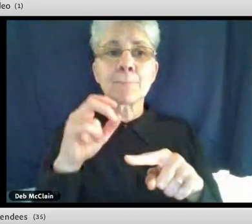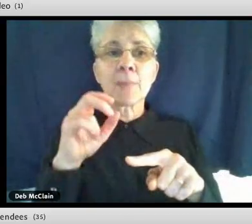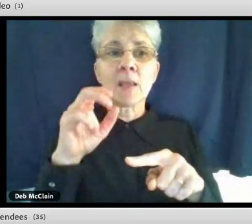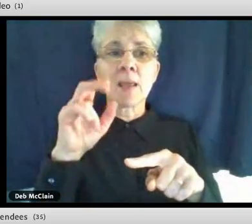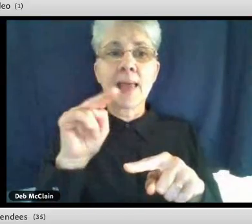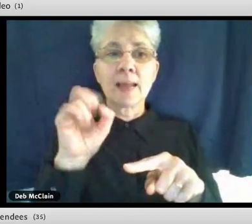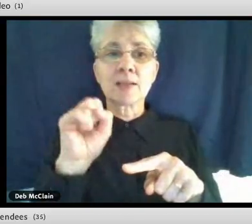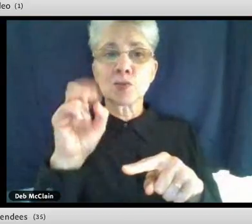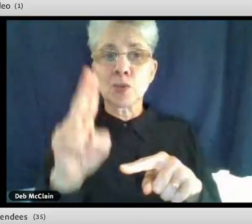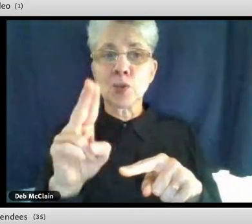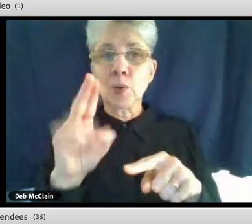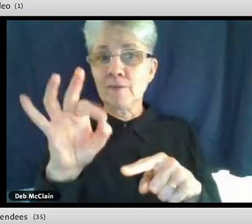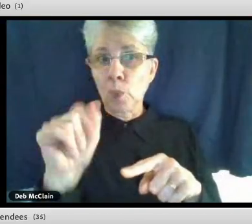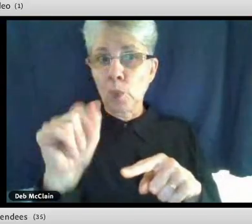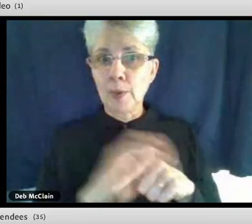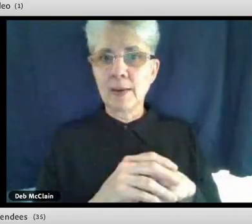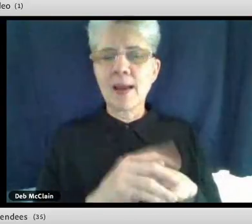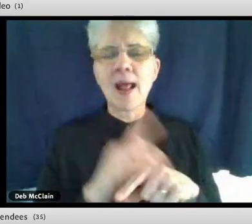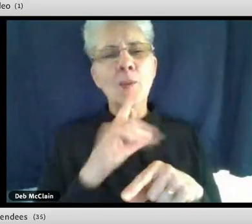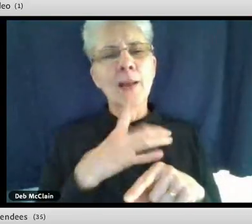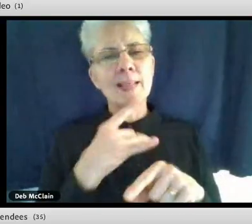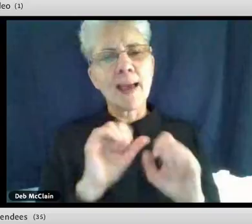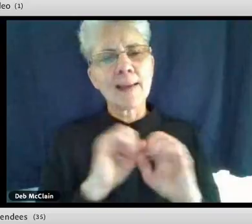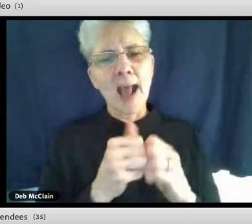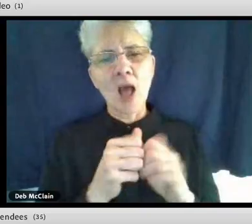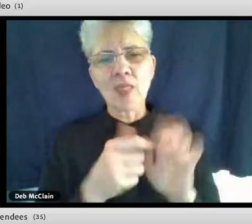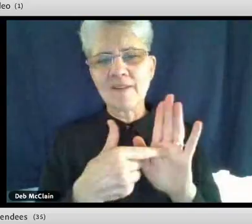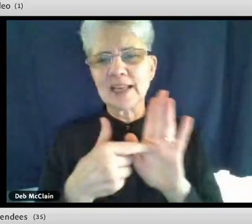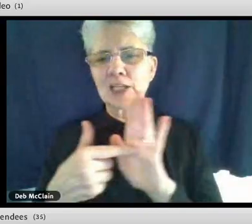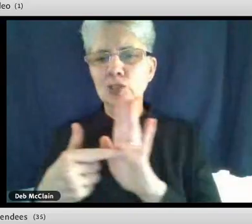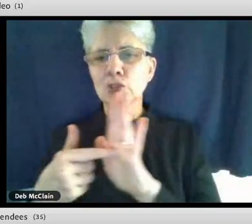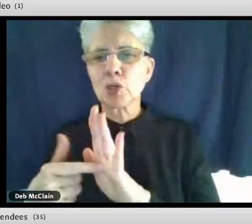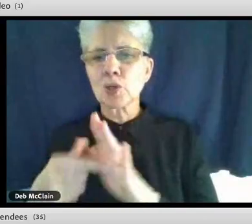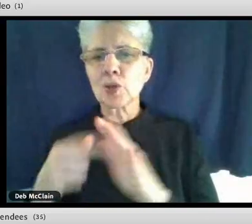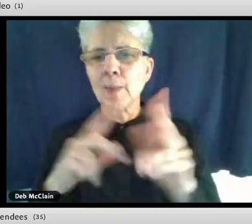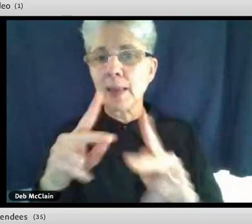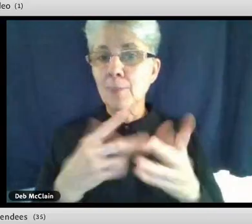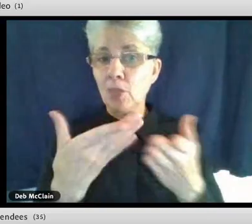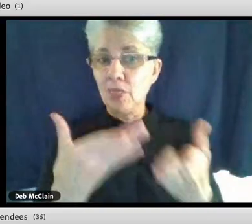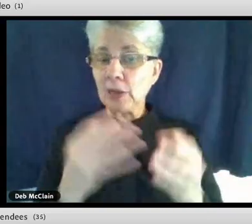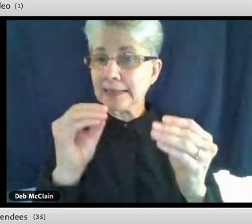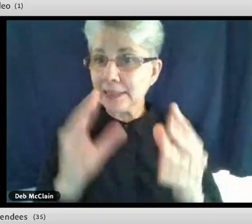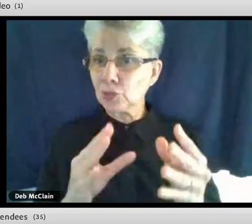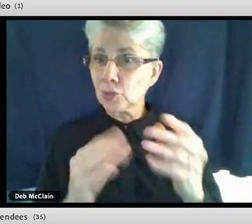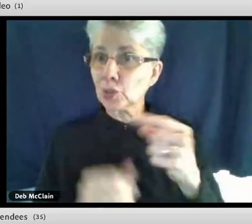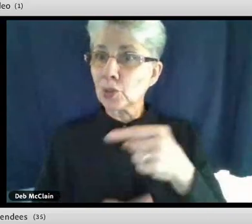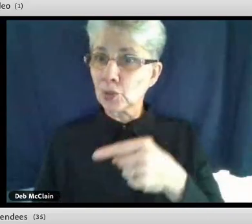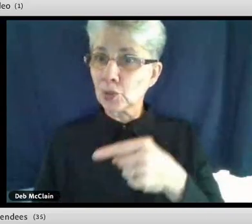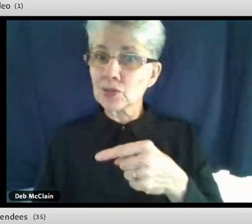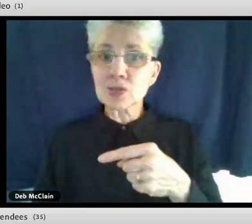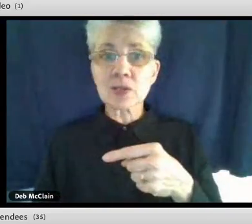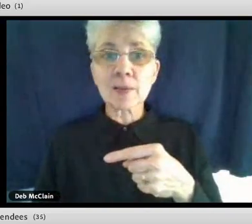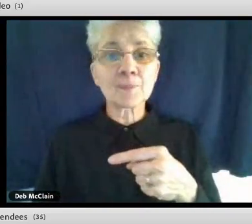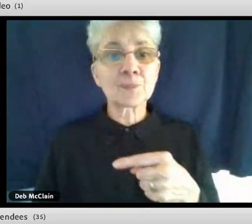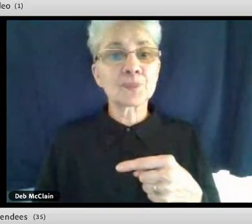This is one from Nova Southeastern University in Florida, and I really like how they feature the people,